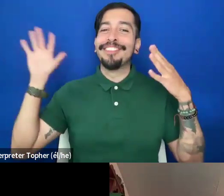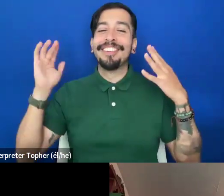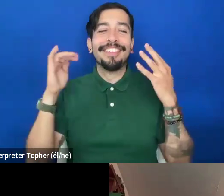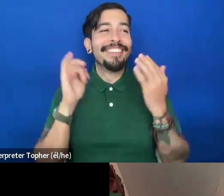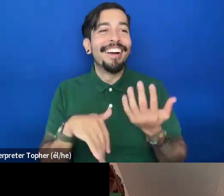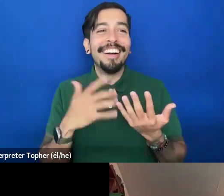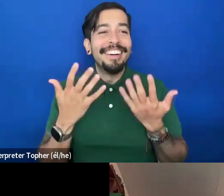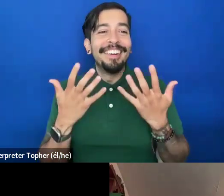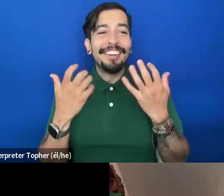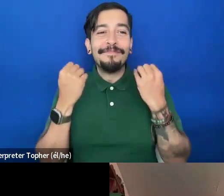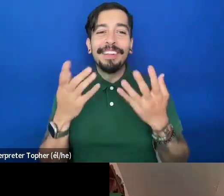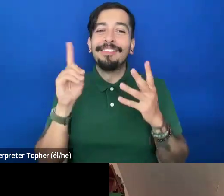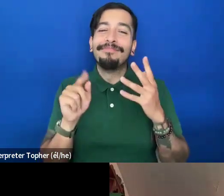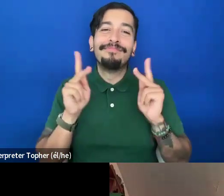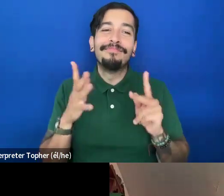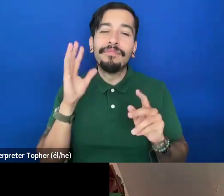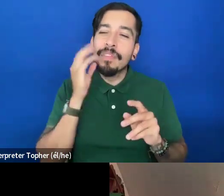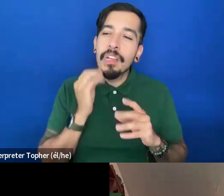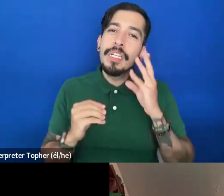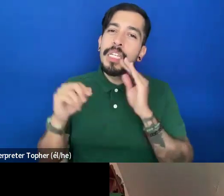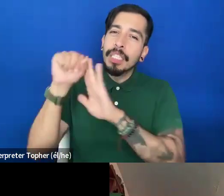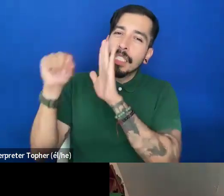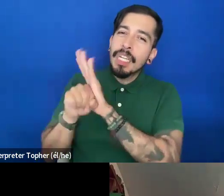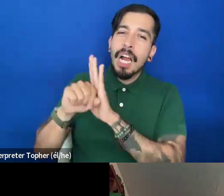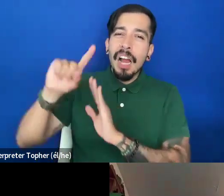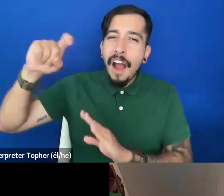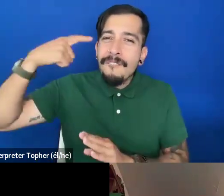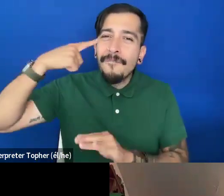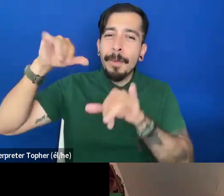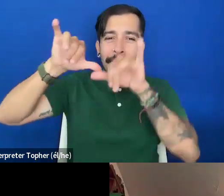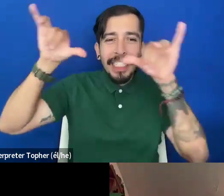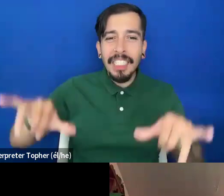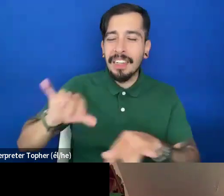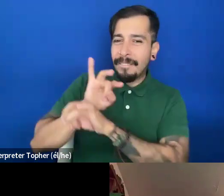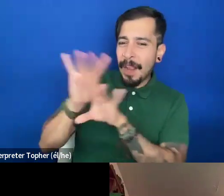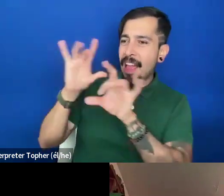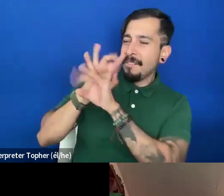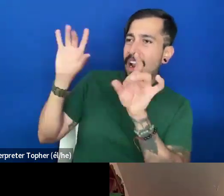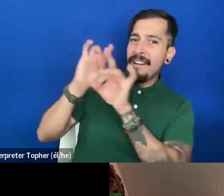or different forms of violence, like they know best what freedom means, like what it looks like to not have